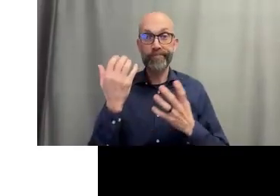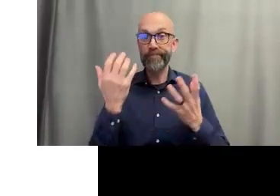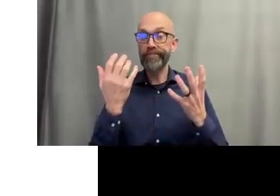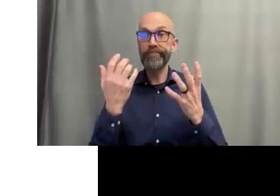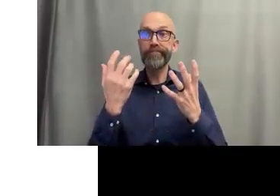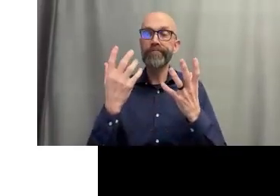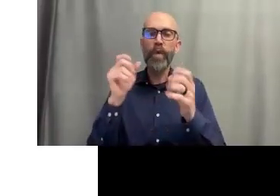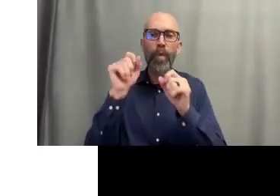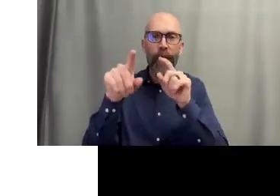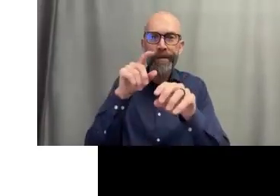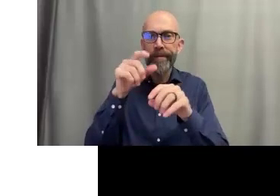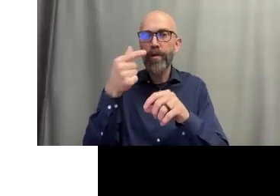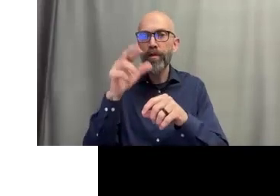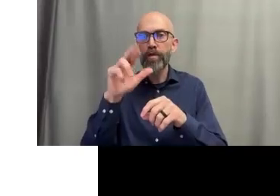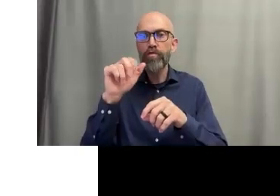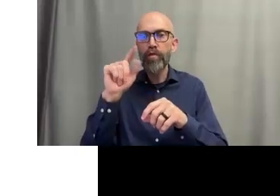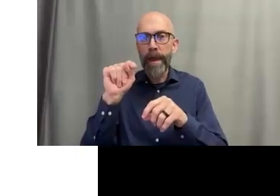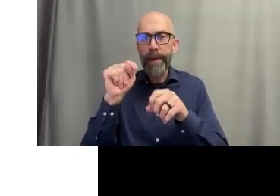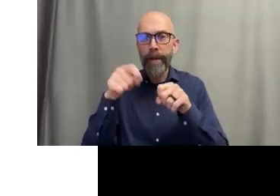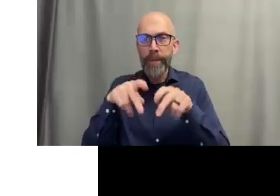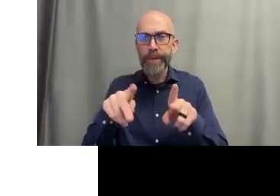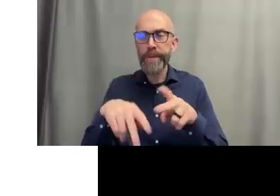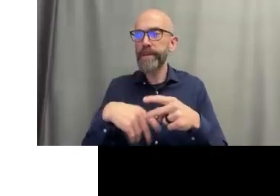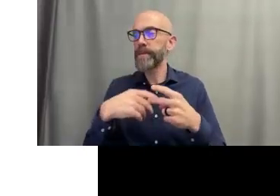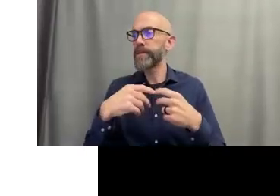opportunities, questions about your discipline,